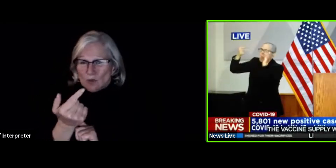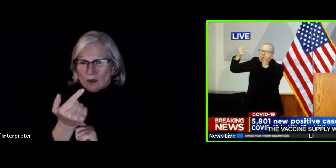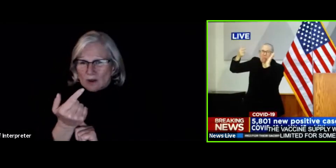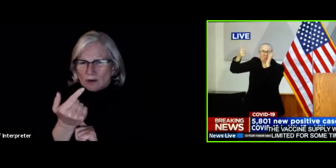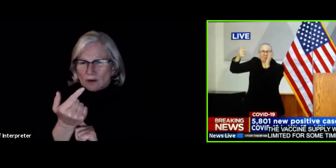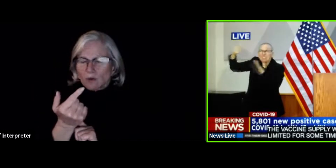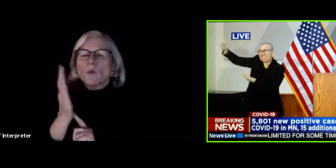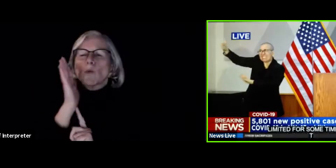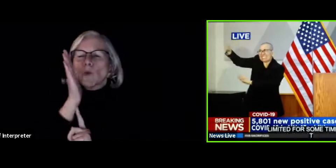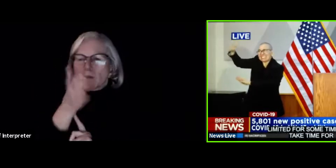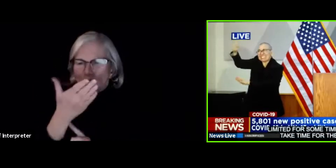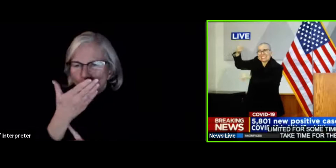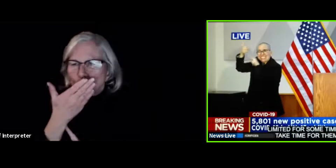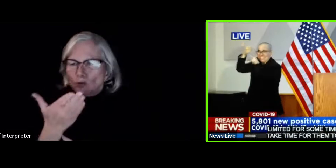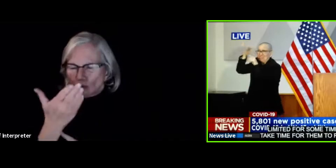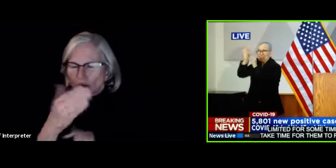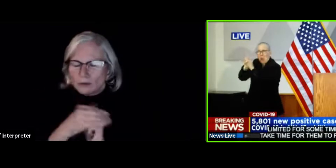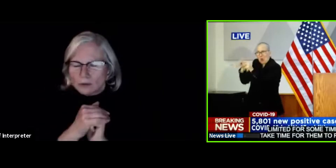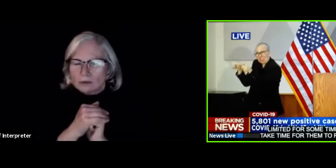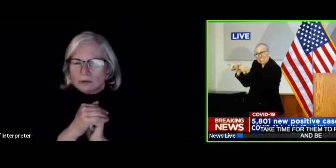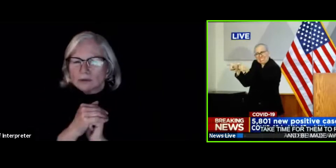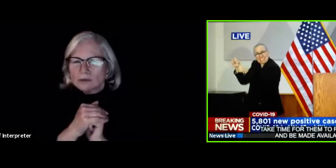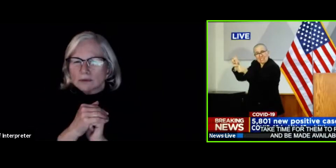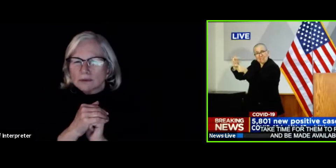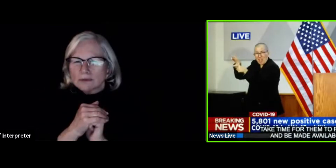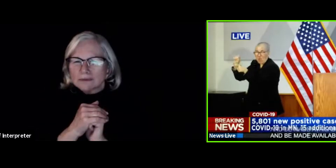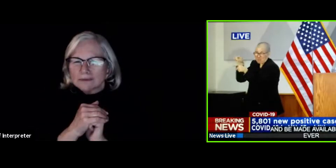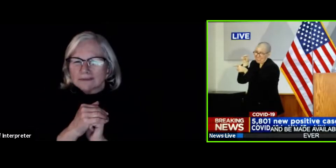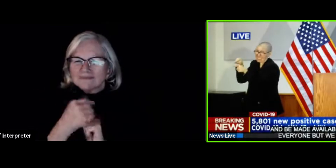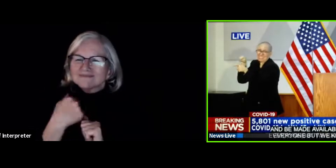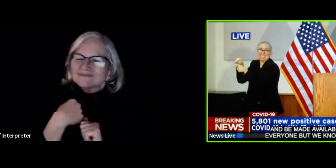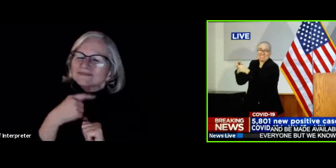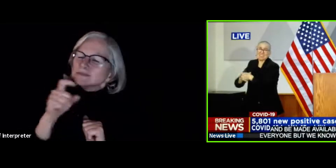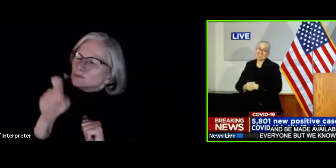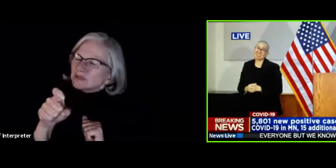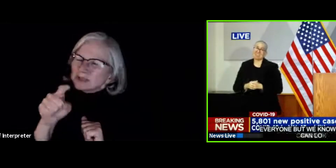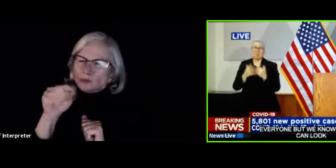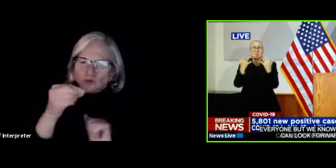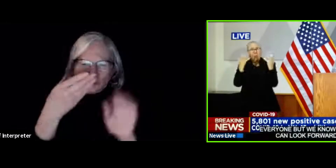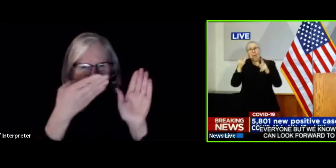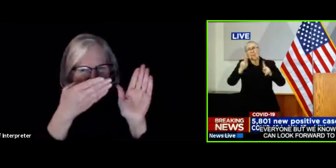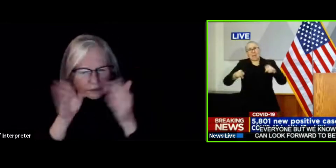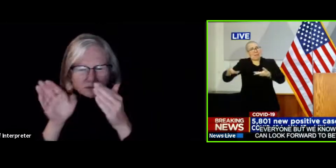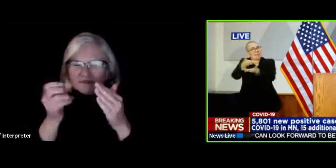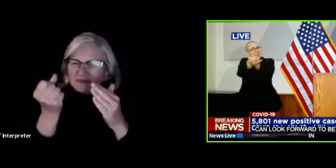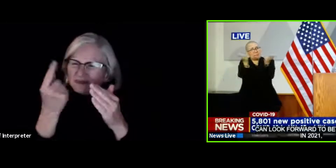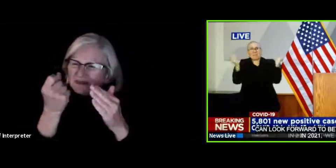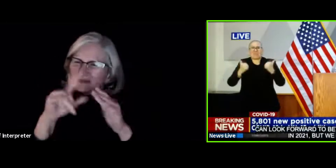OF OUR FELLOW MINNESOTANS NOT ONLY ALIVE BUT HEALTHY AS WE CAN. AND THE WAY WE DO THAT IS BY DOUBLING DOWN